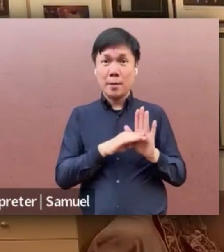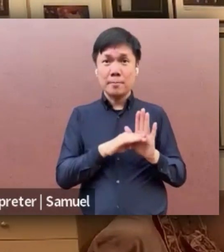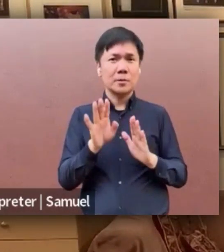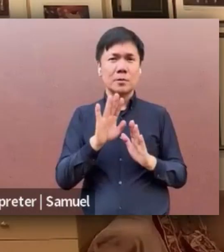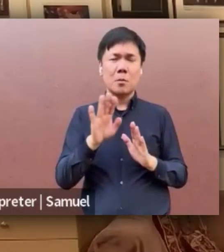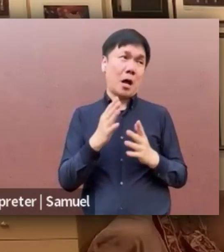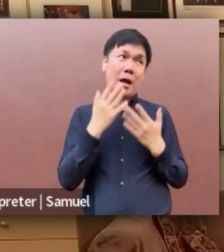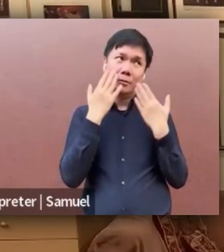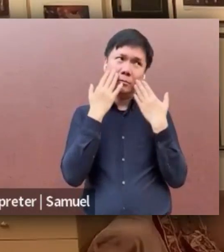an active program.